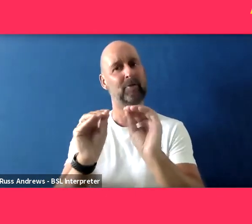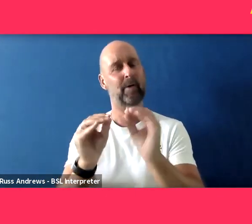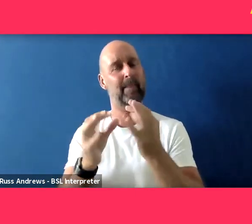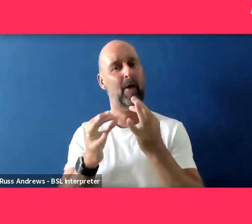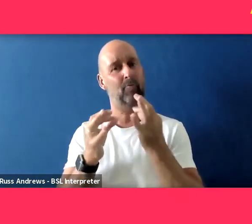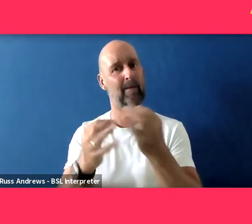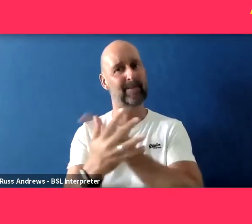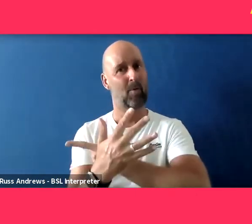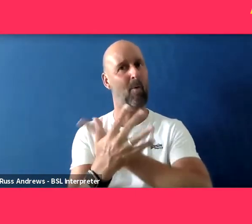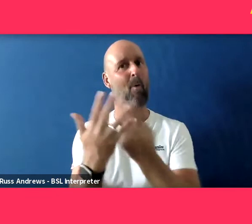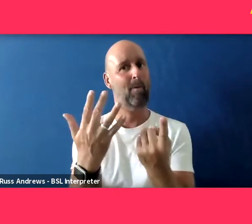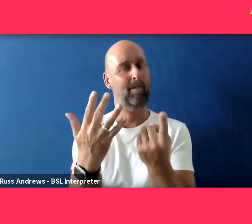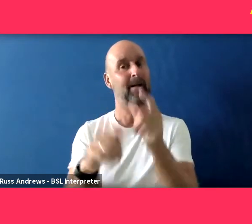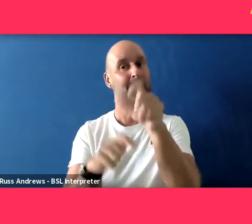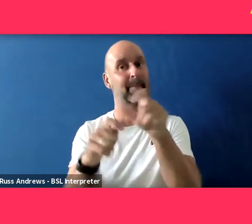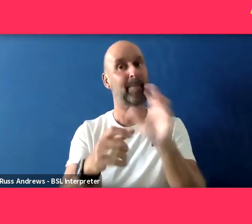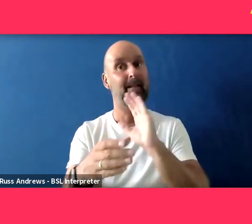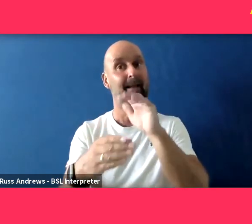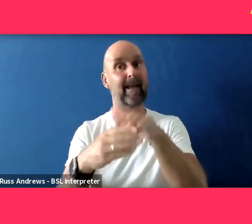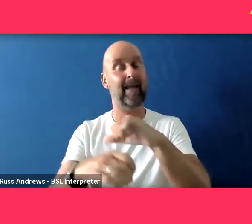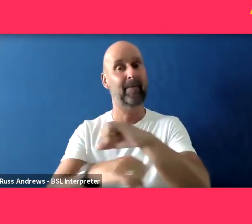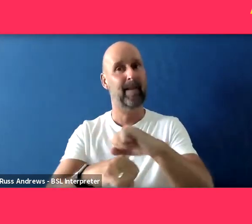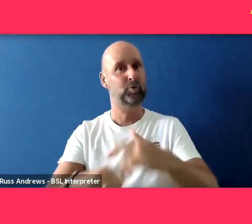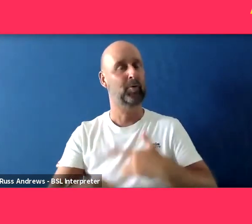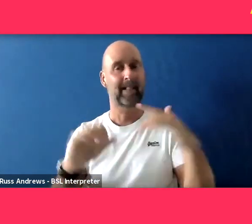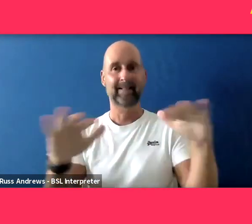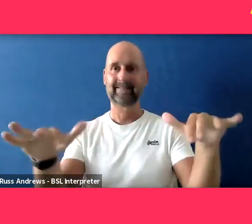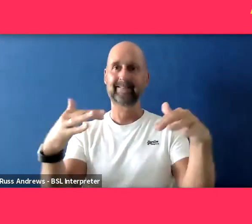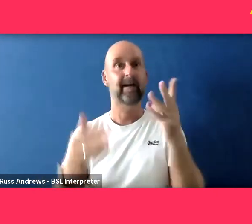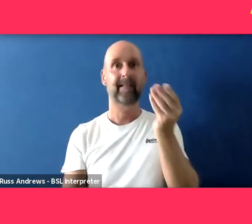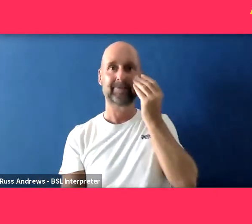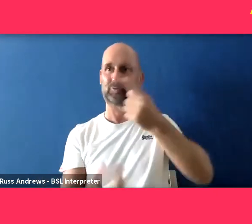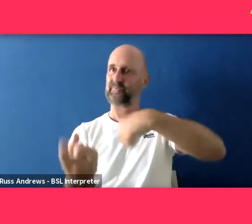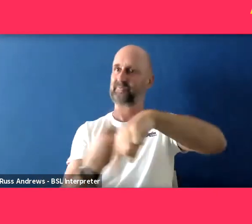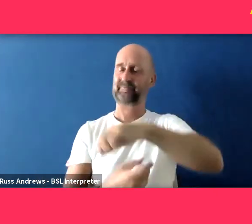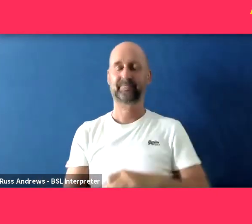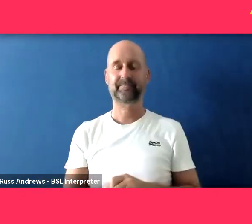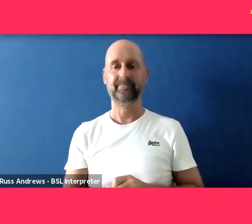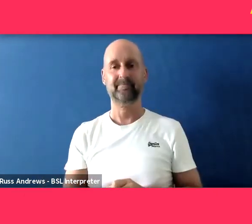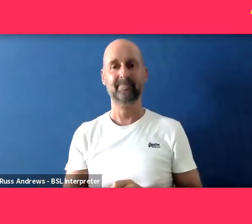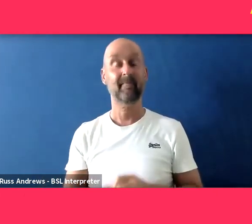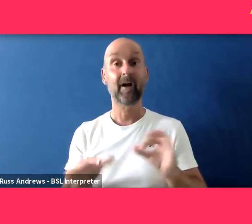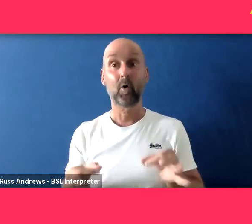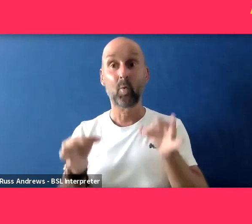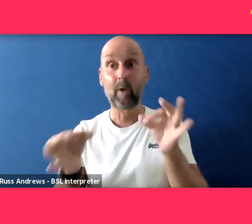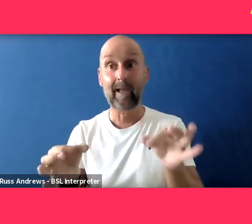that when you are in the space you feel seen and heard. This can't wait, change need to happen now,